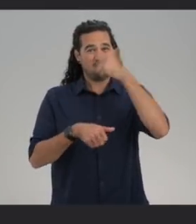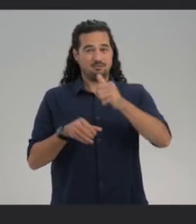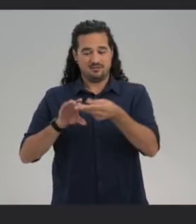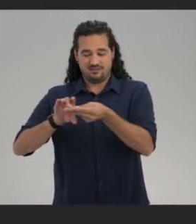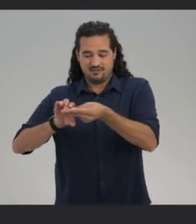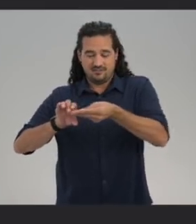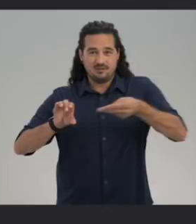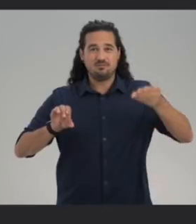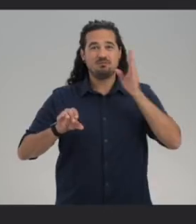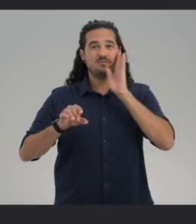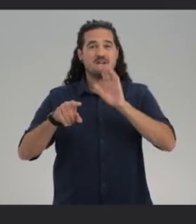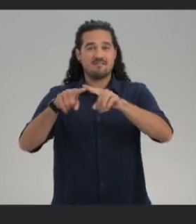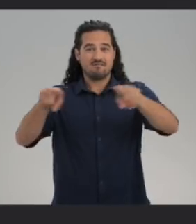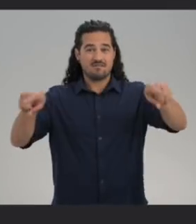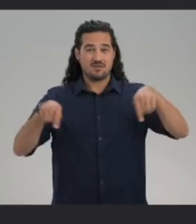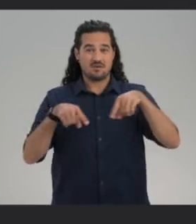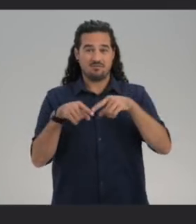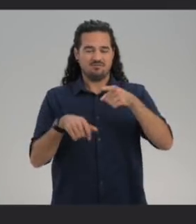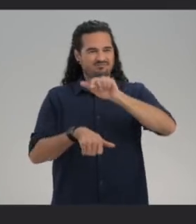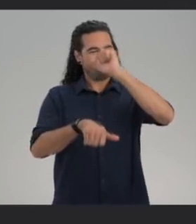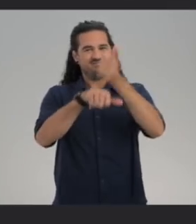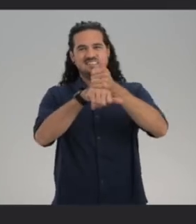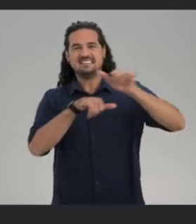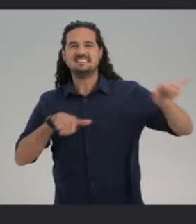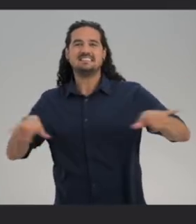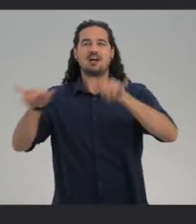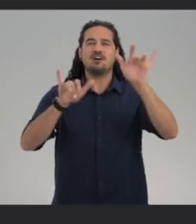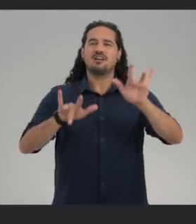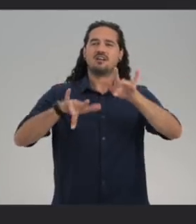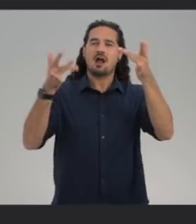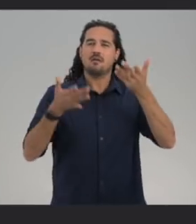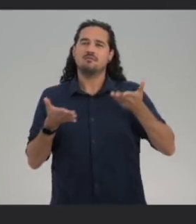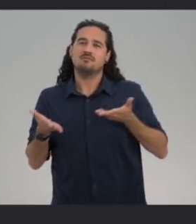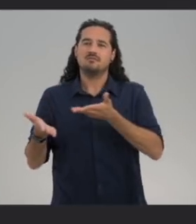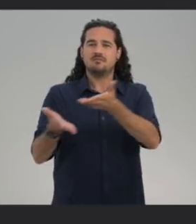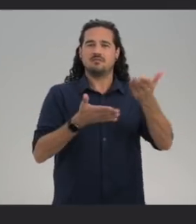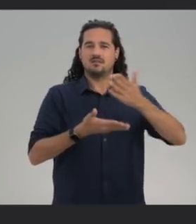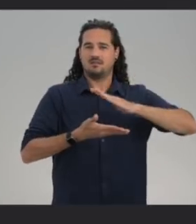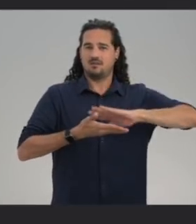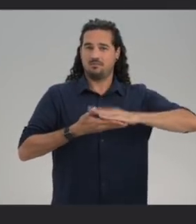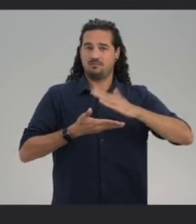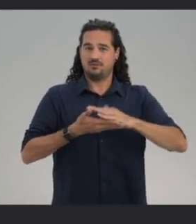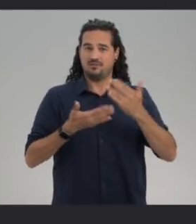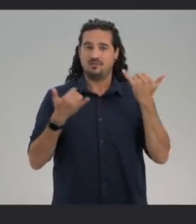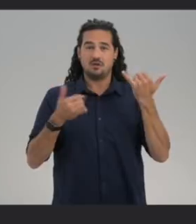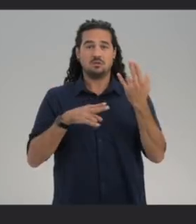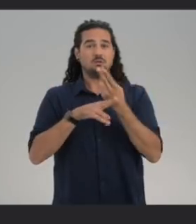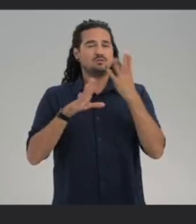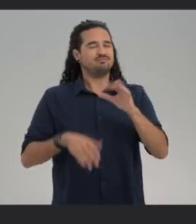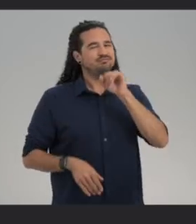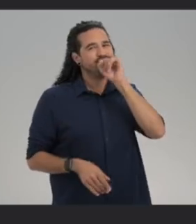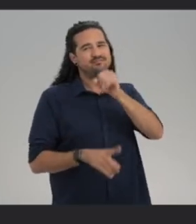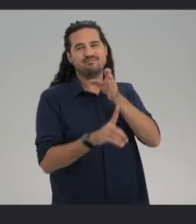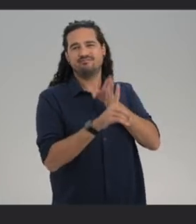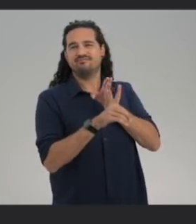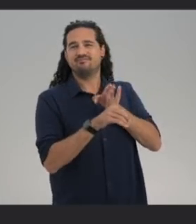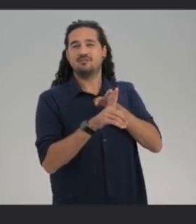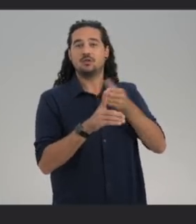it defined the category of thin and light notebooks. And our users have been loving it ever since. Now with the groundbreaking efficiency of M1,